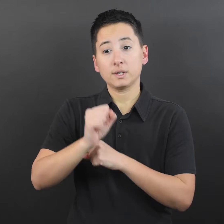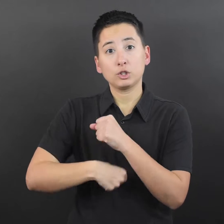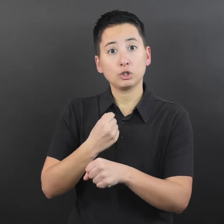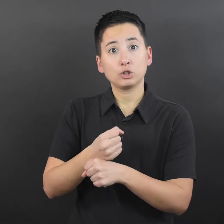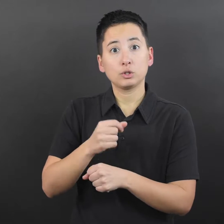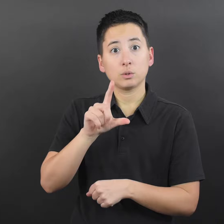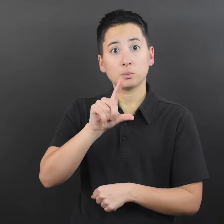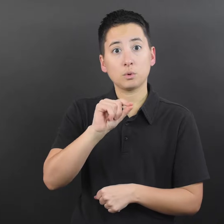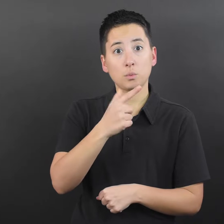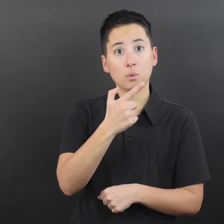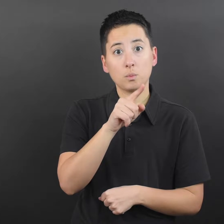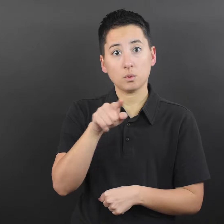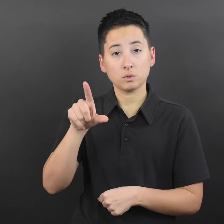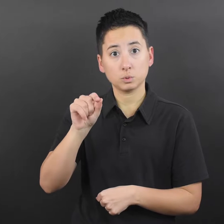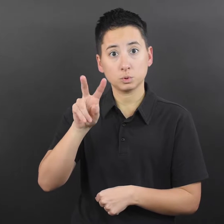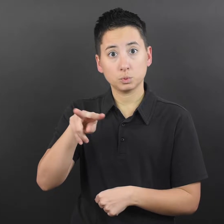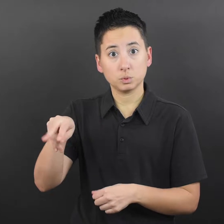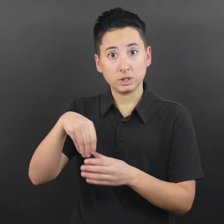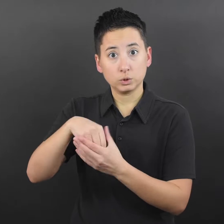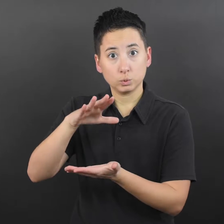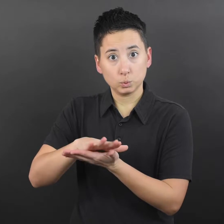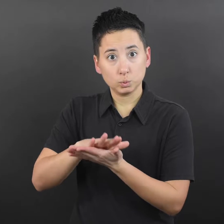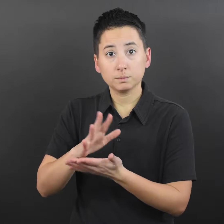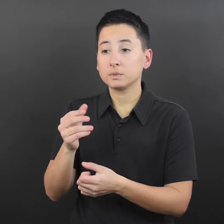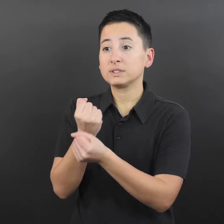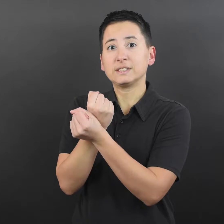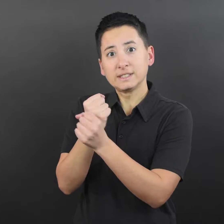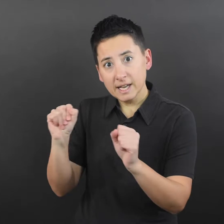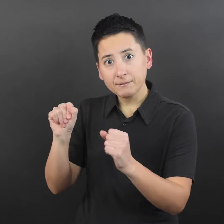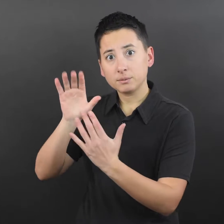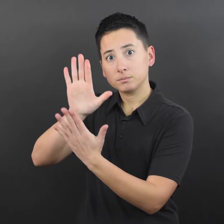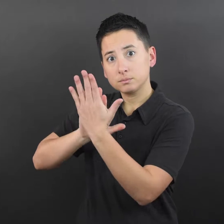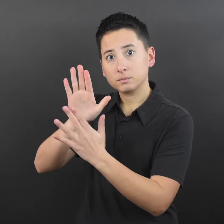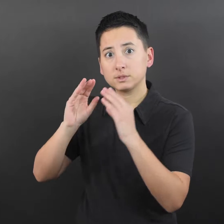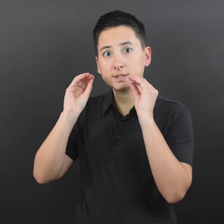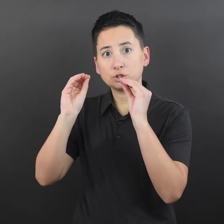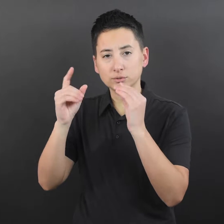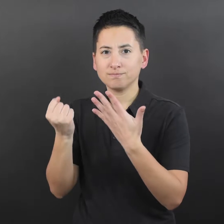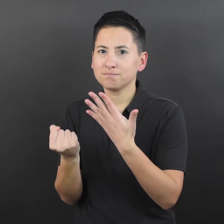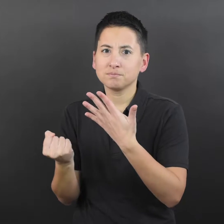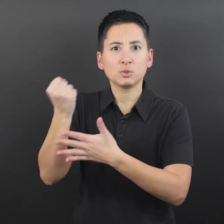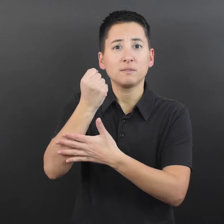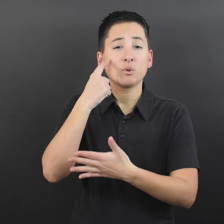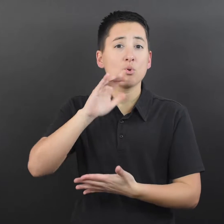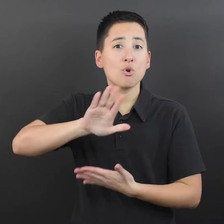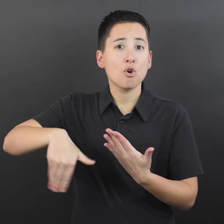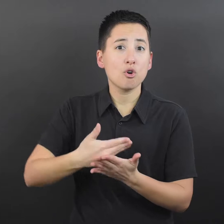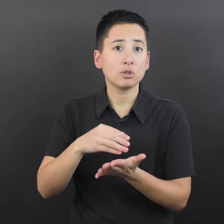as safely as possible for the 2021-2022 school year for all students is a priority.